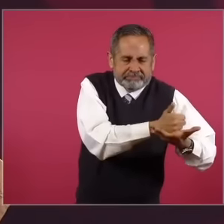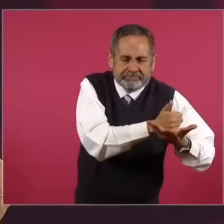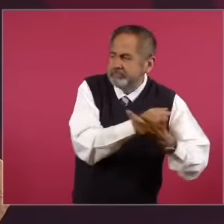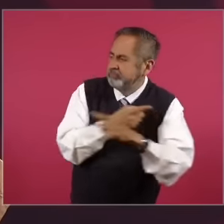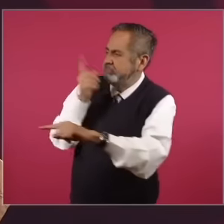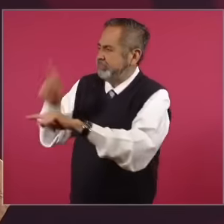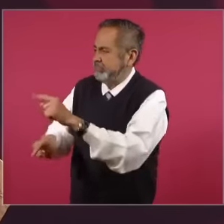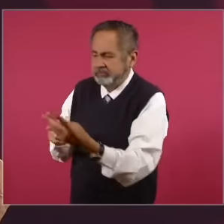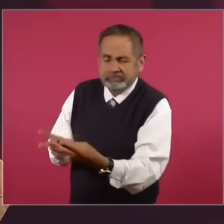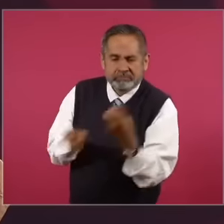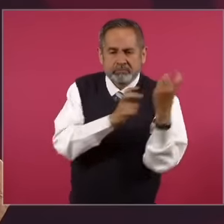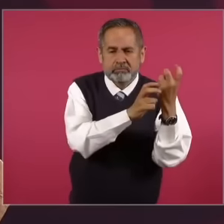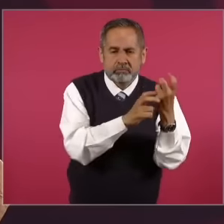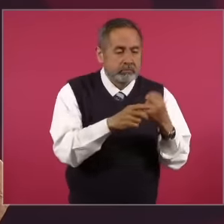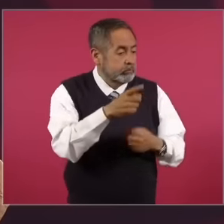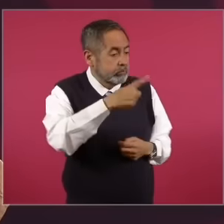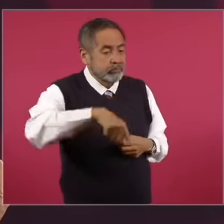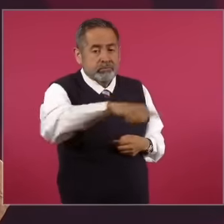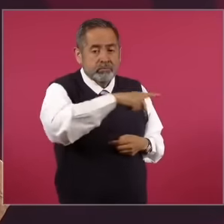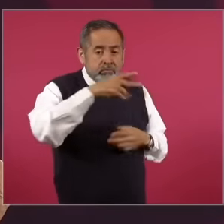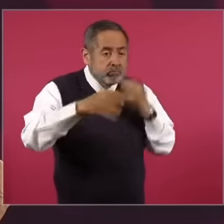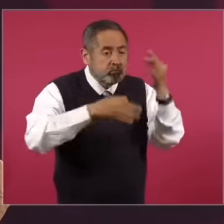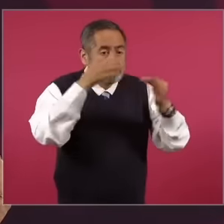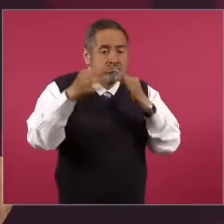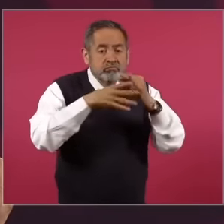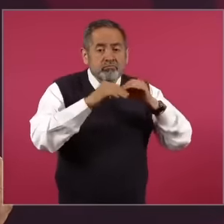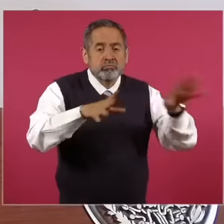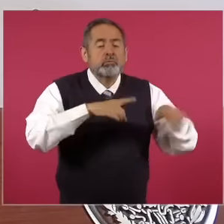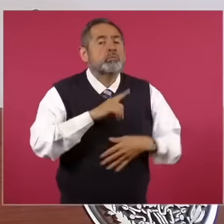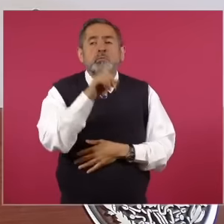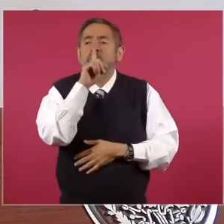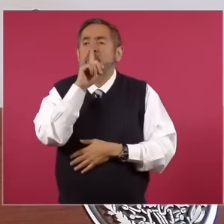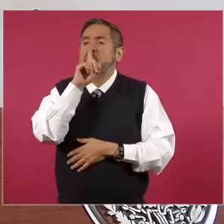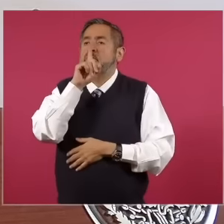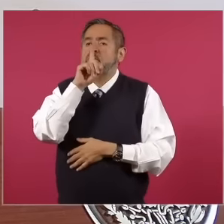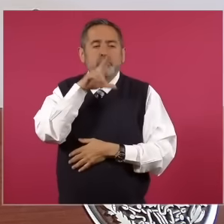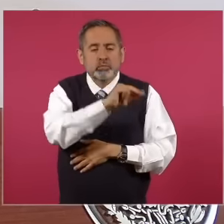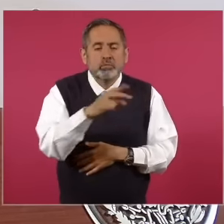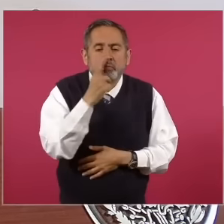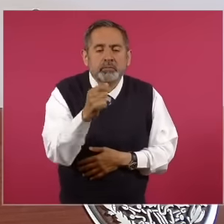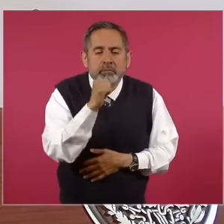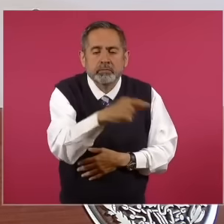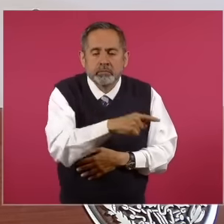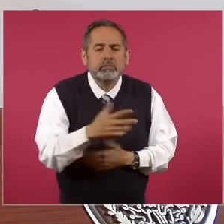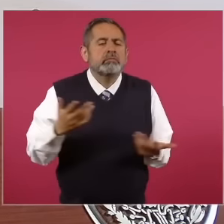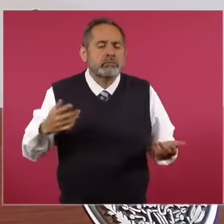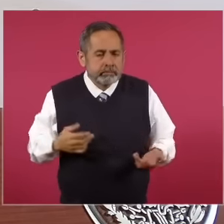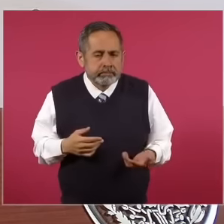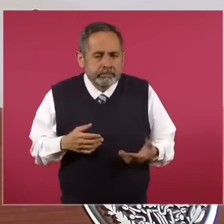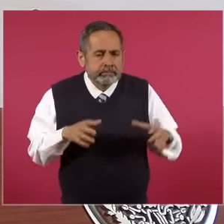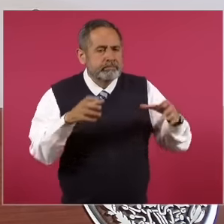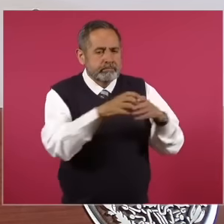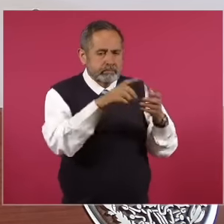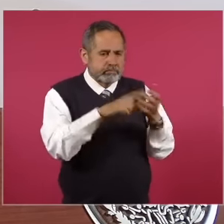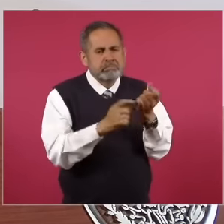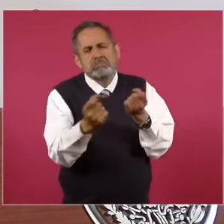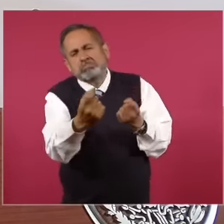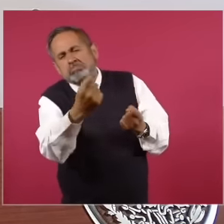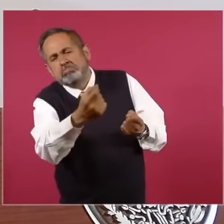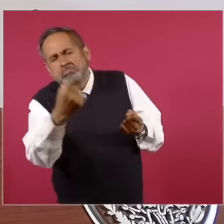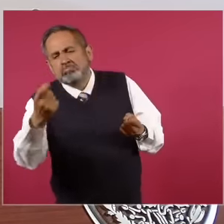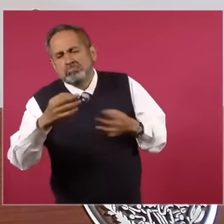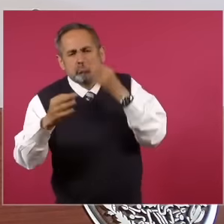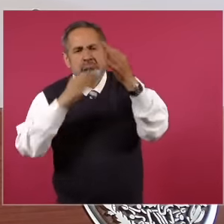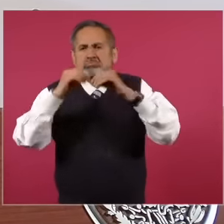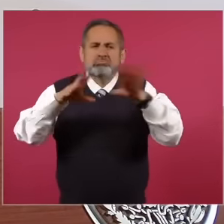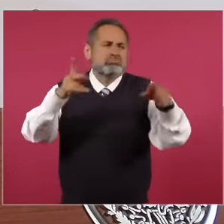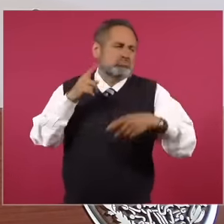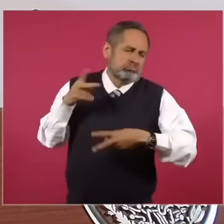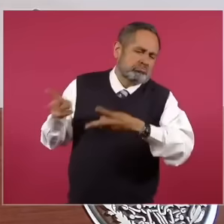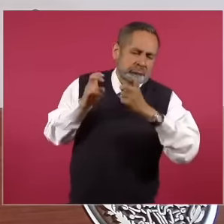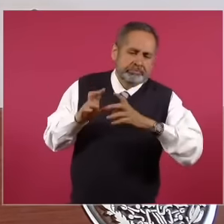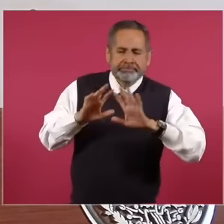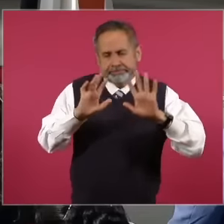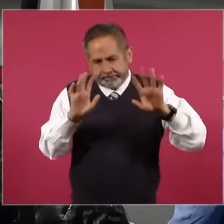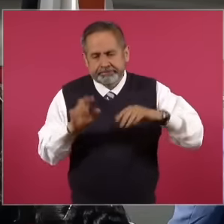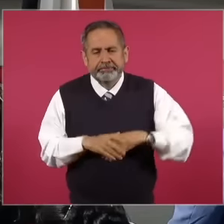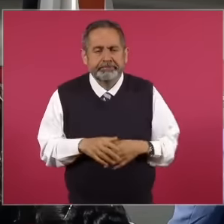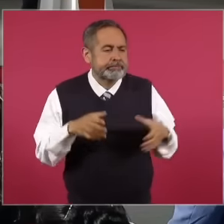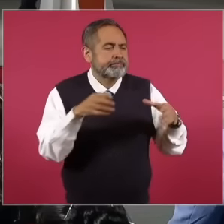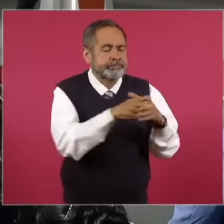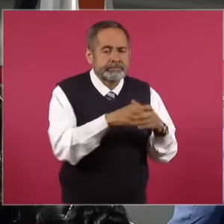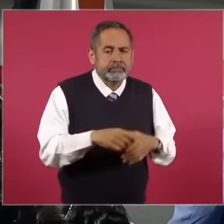conventional media with honorable exceptions said anything, well, we didn't break a